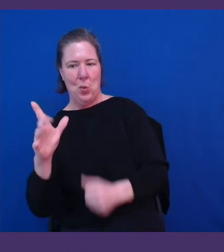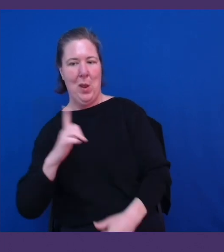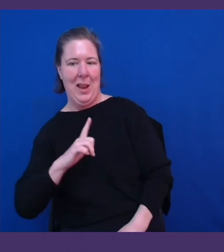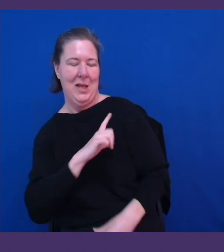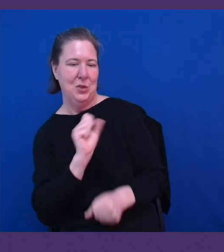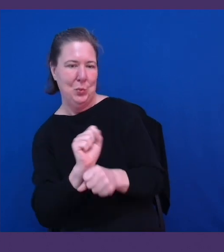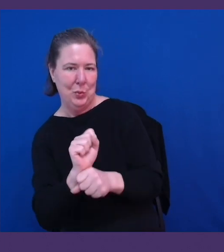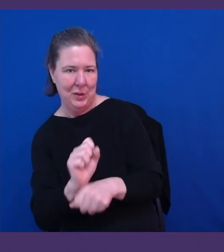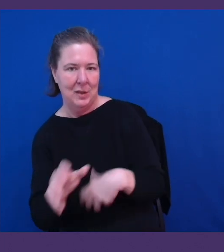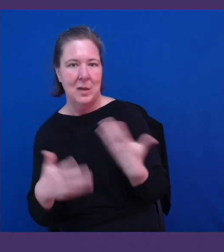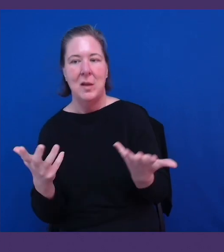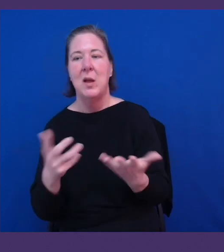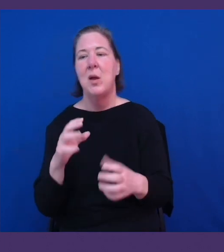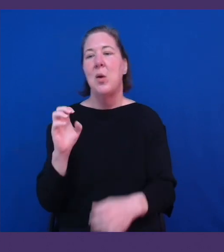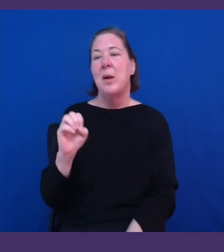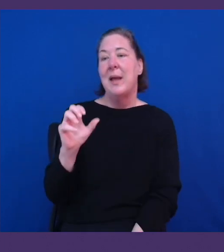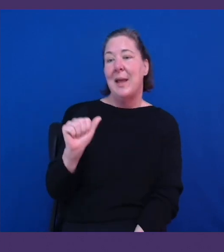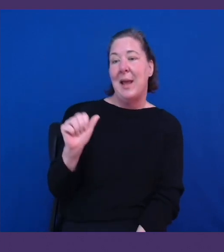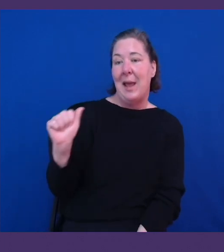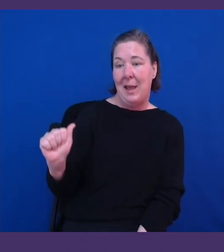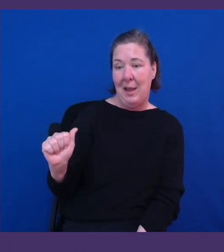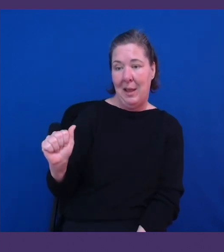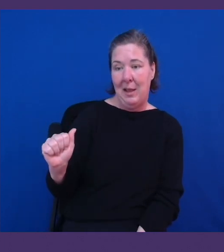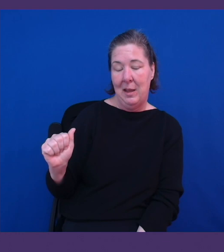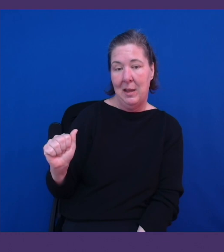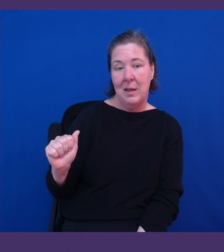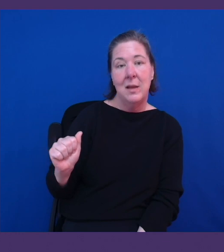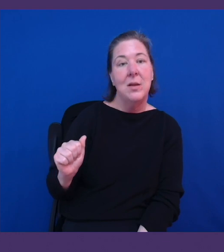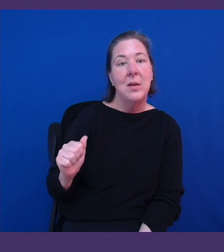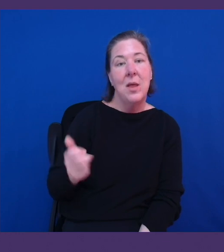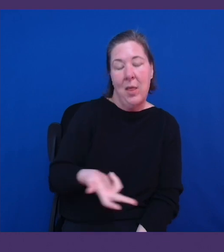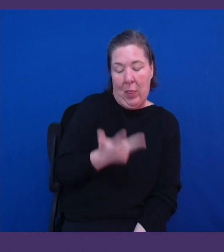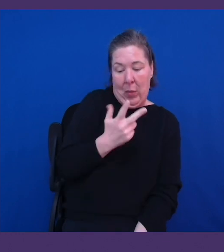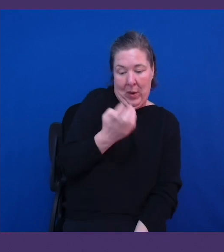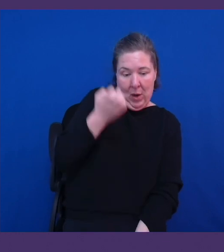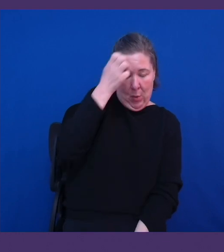With the EAA, the three European standardization bodies have been